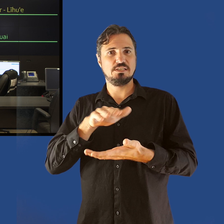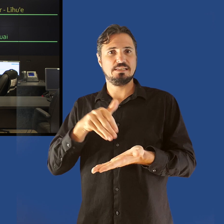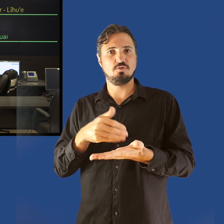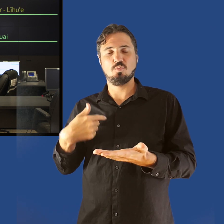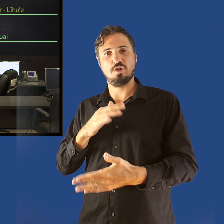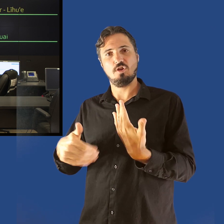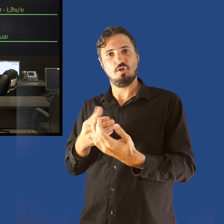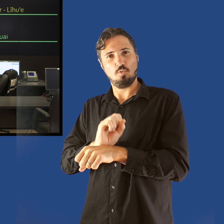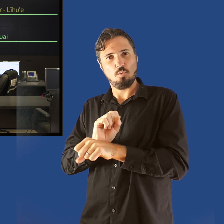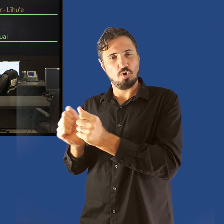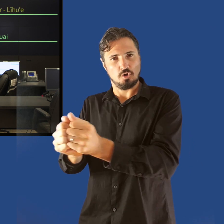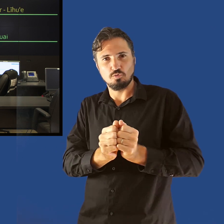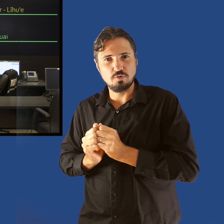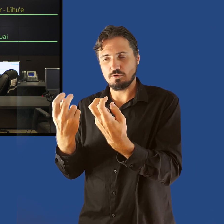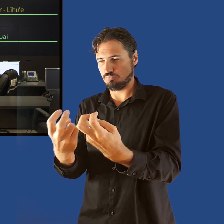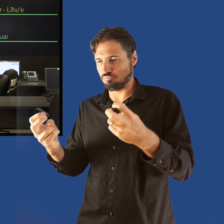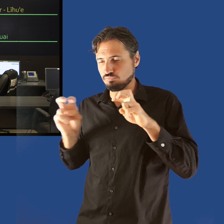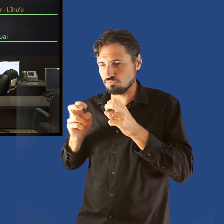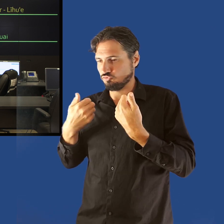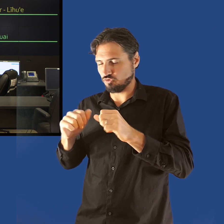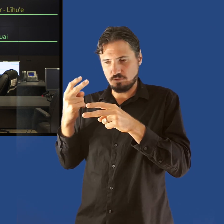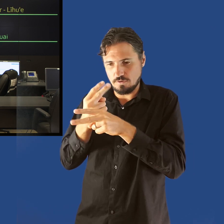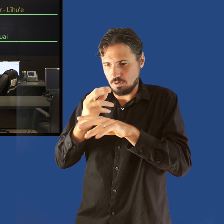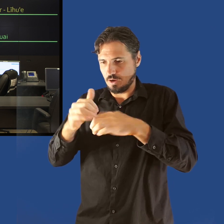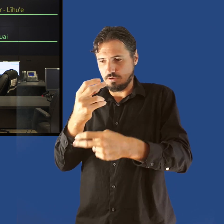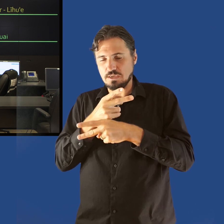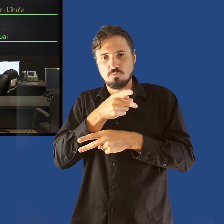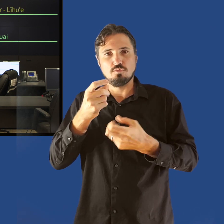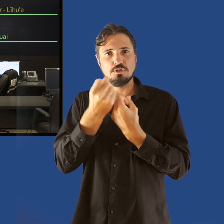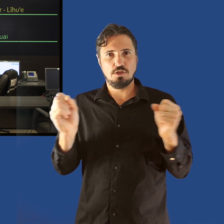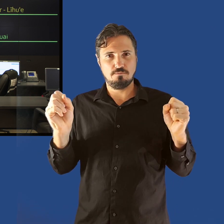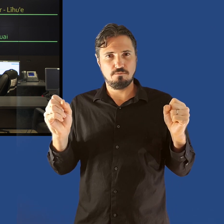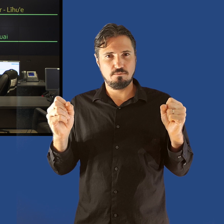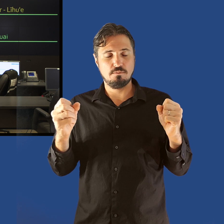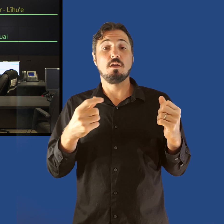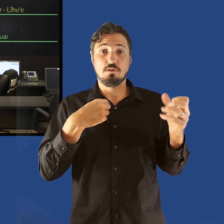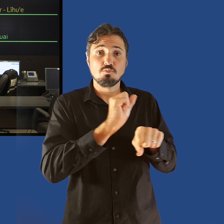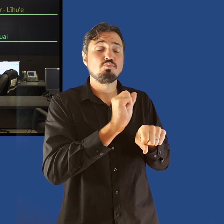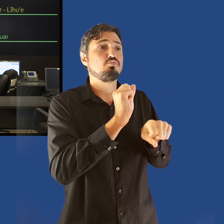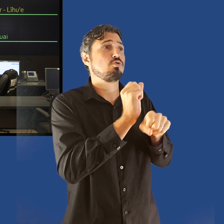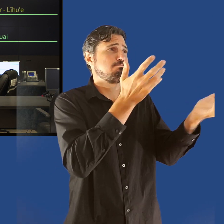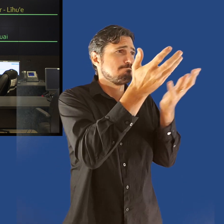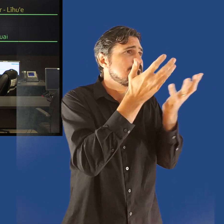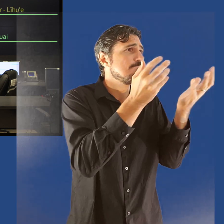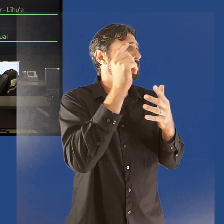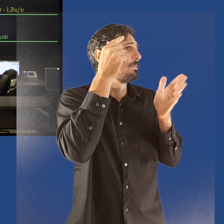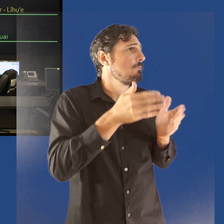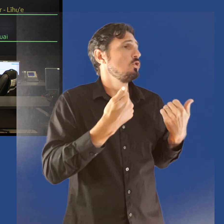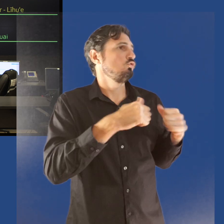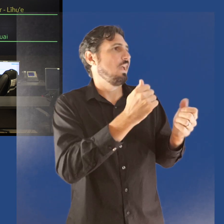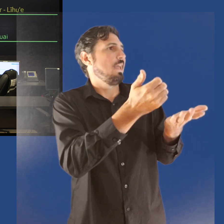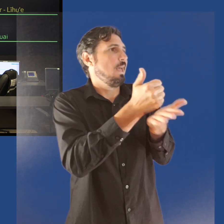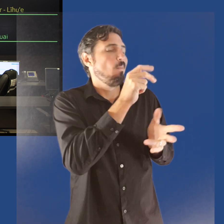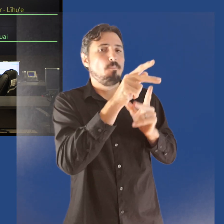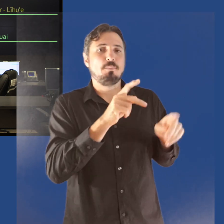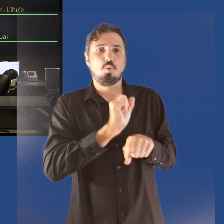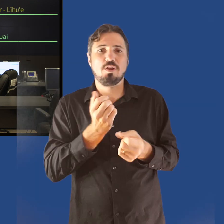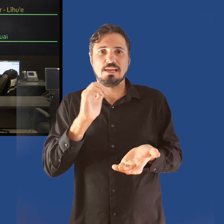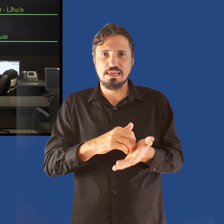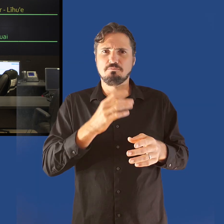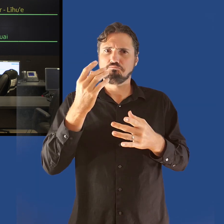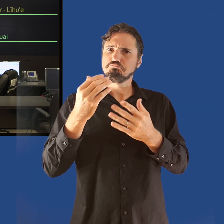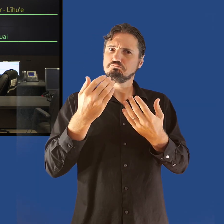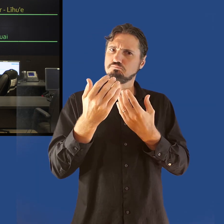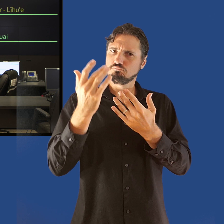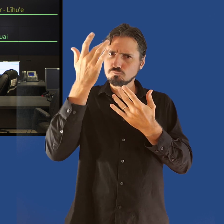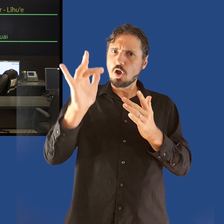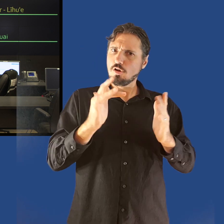While we continue to work on keeping our community safe, we are also focused on working with our Governor and other partners to get our people back to work in a staged, responsible manner.